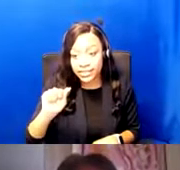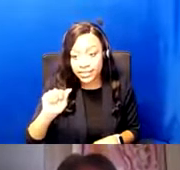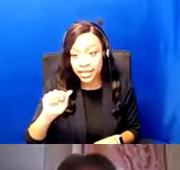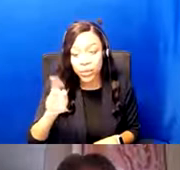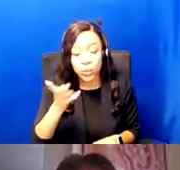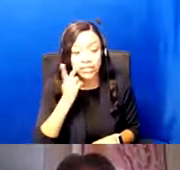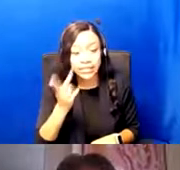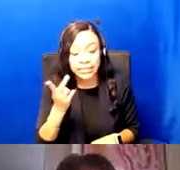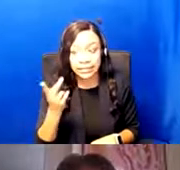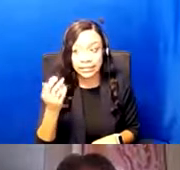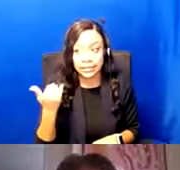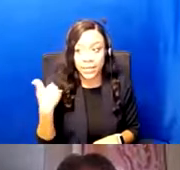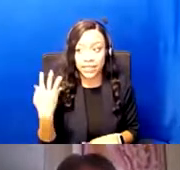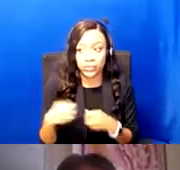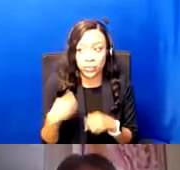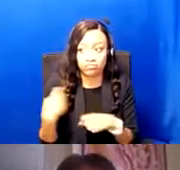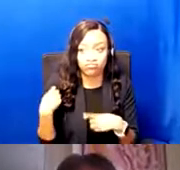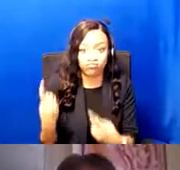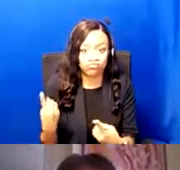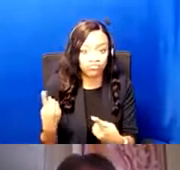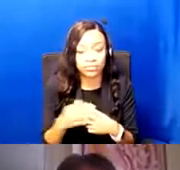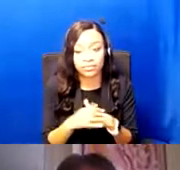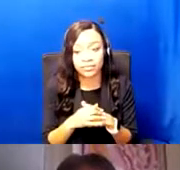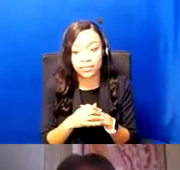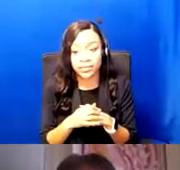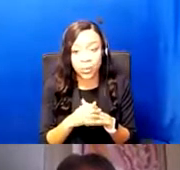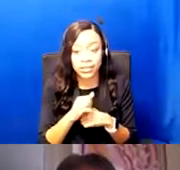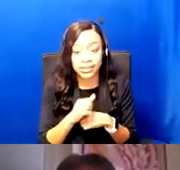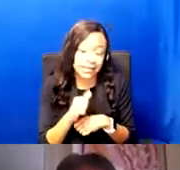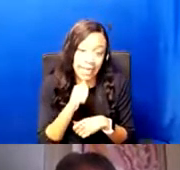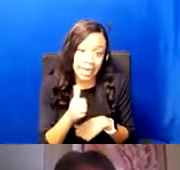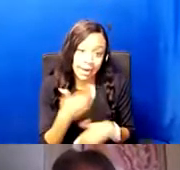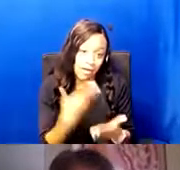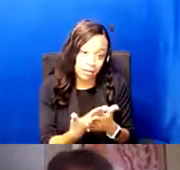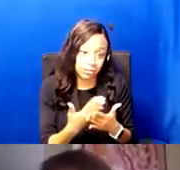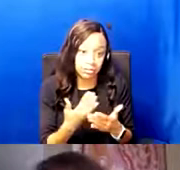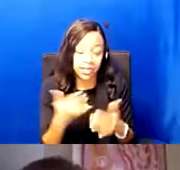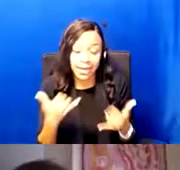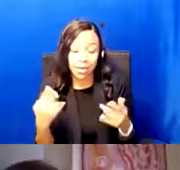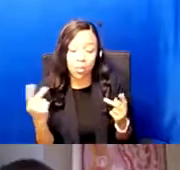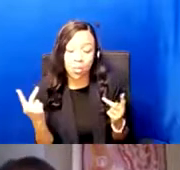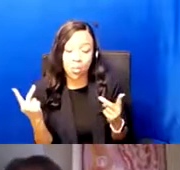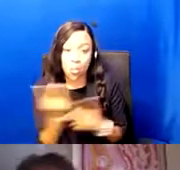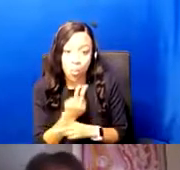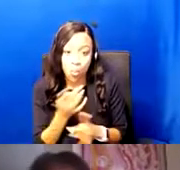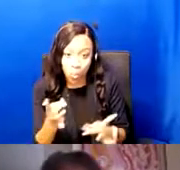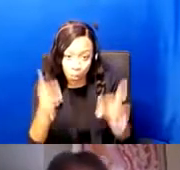making it from not so great to worse and perhaps even the worst situation that we have seen.